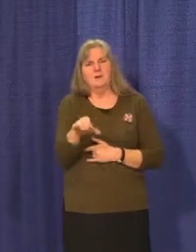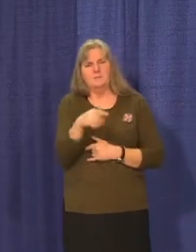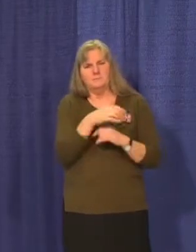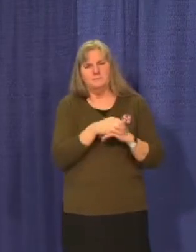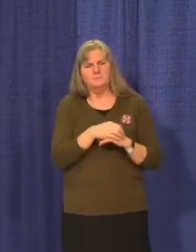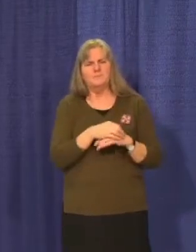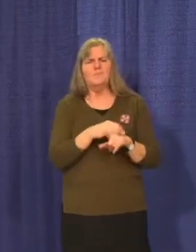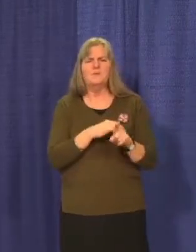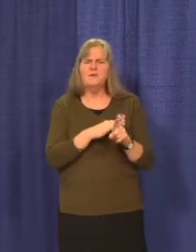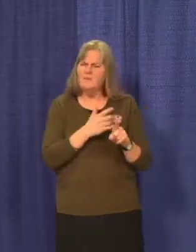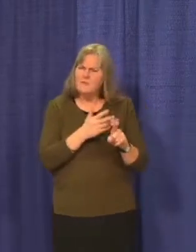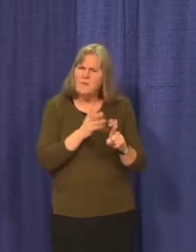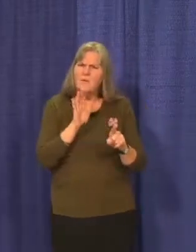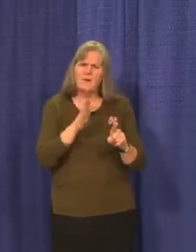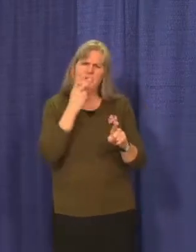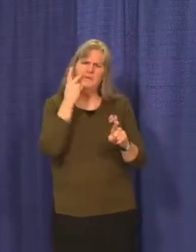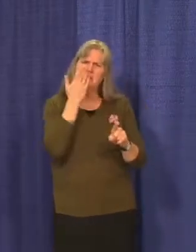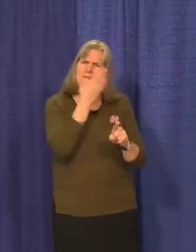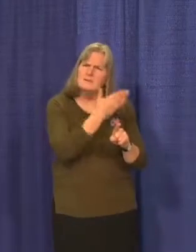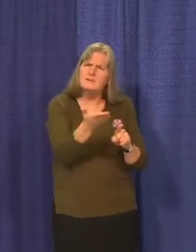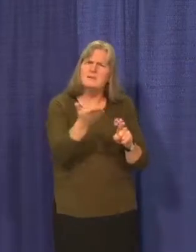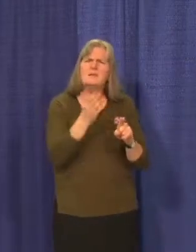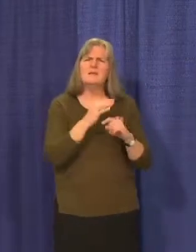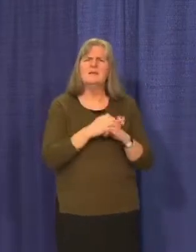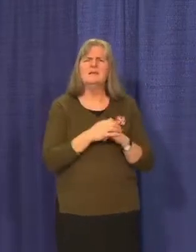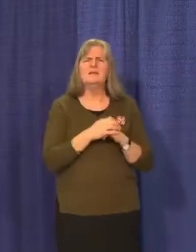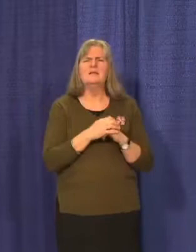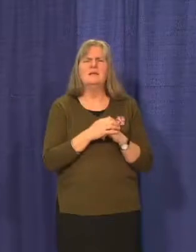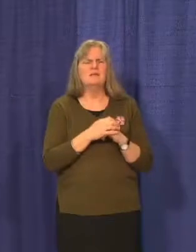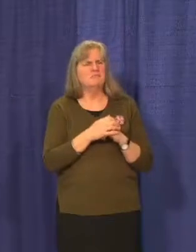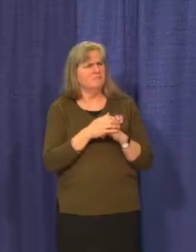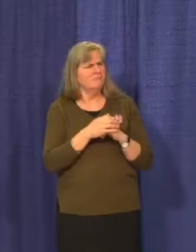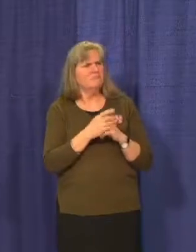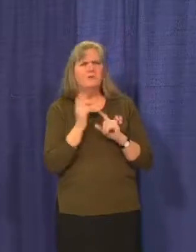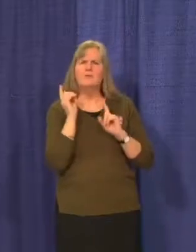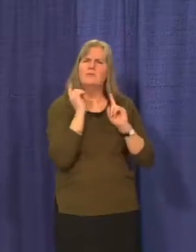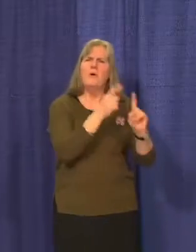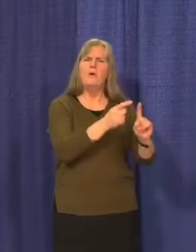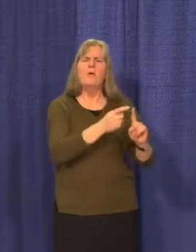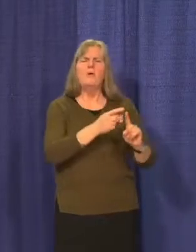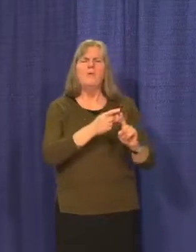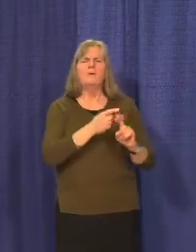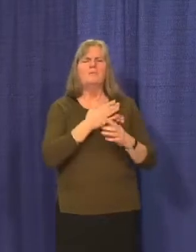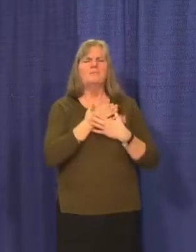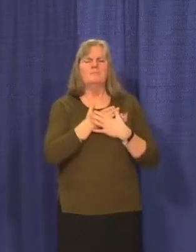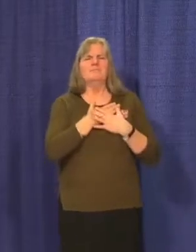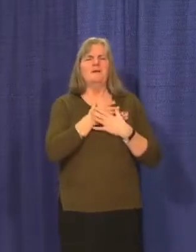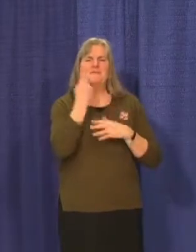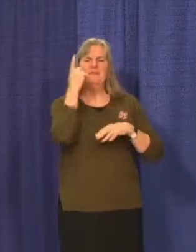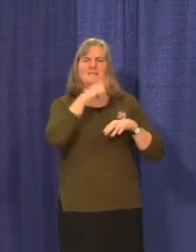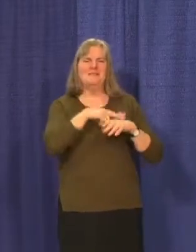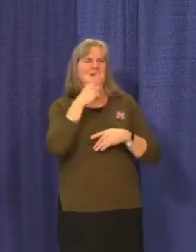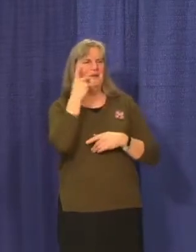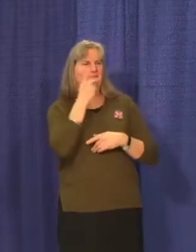today. It was really wonderful to see everybody come out, and that was